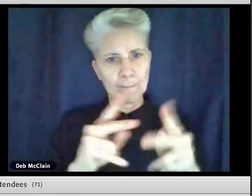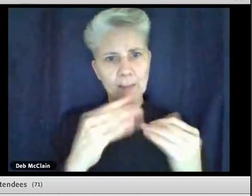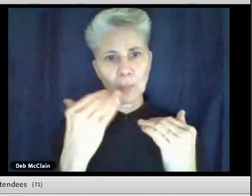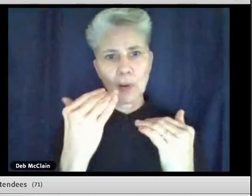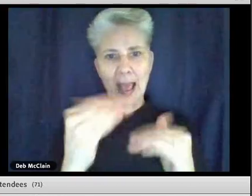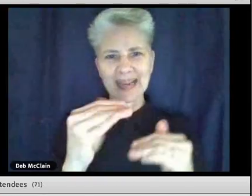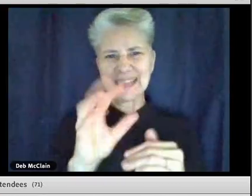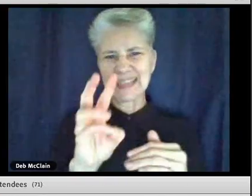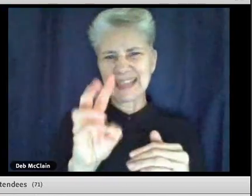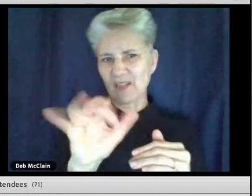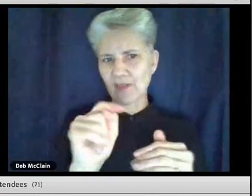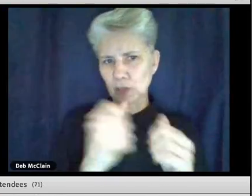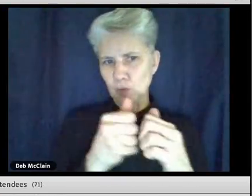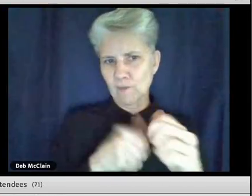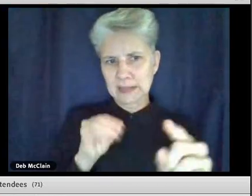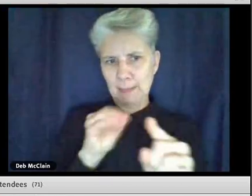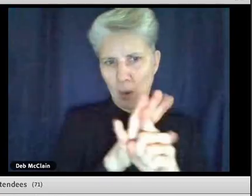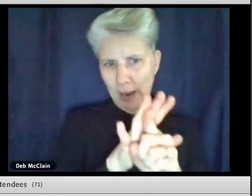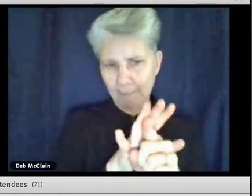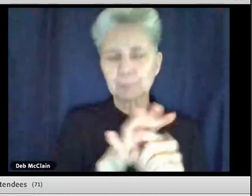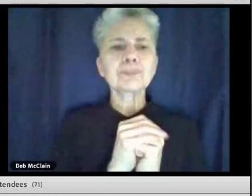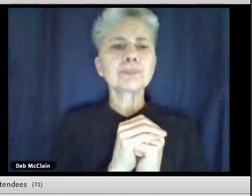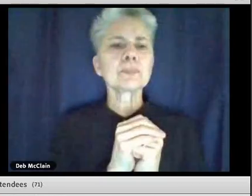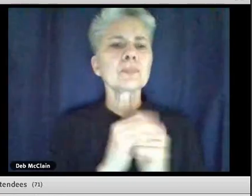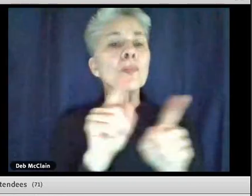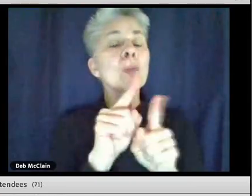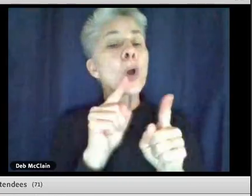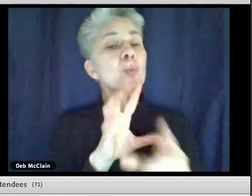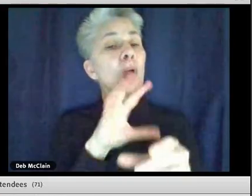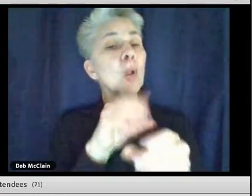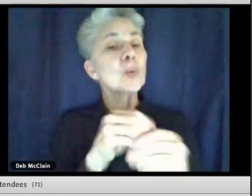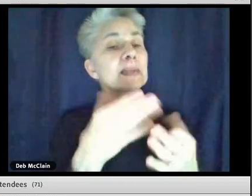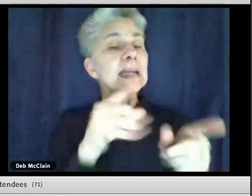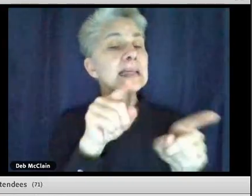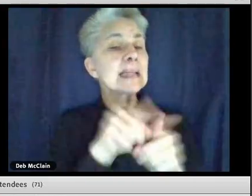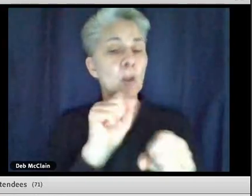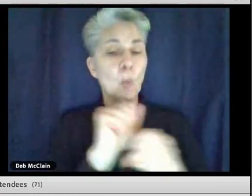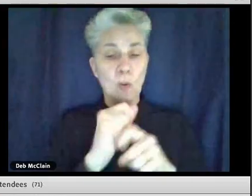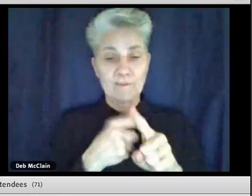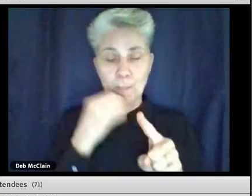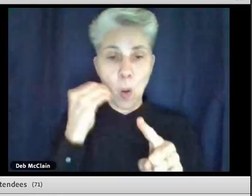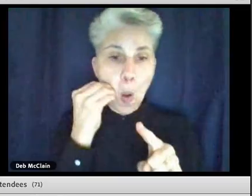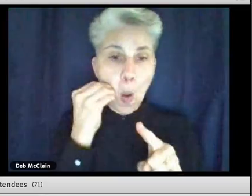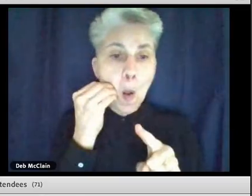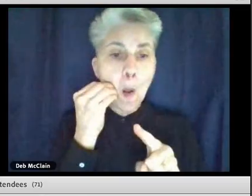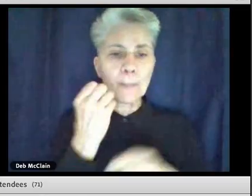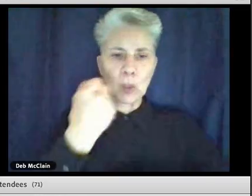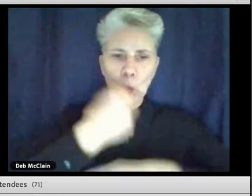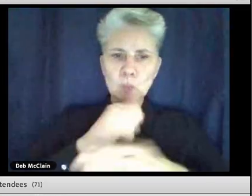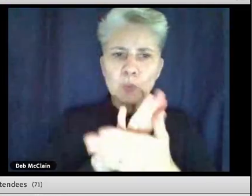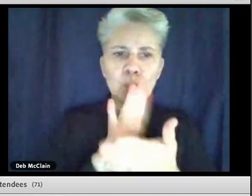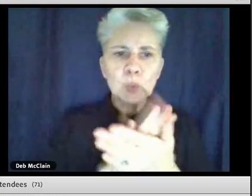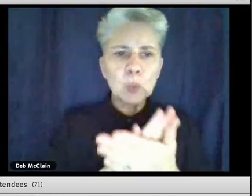to avoid spreading the illness. It also includes things like working from home, closing schools, online classes, you know,